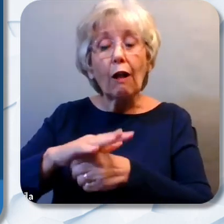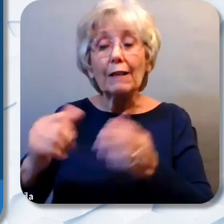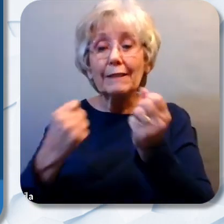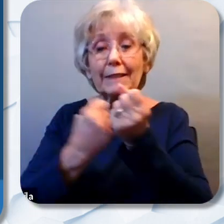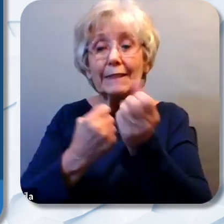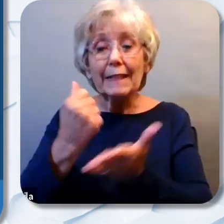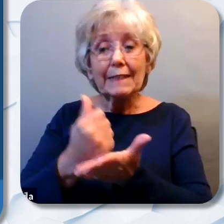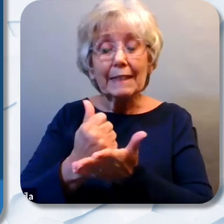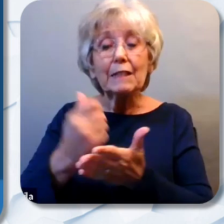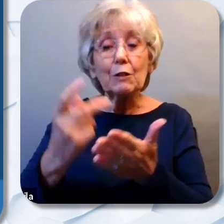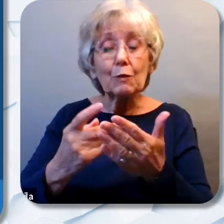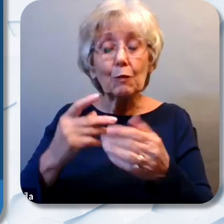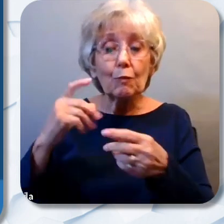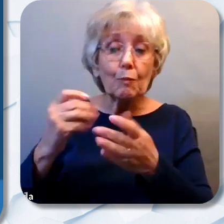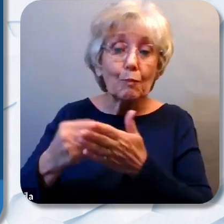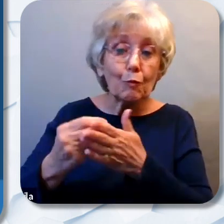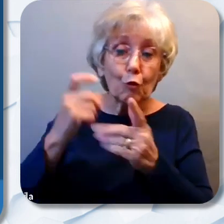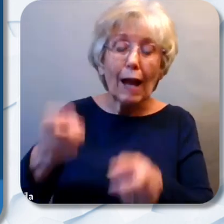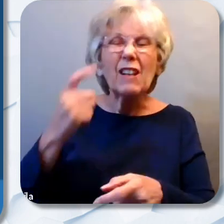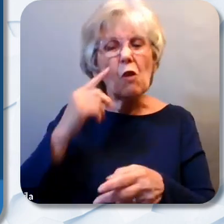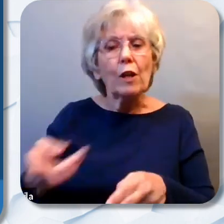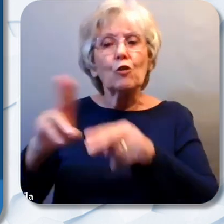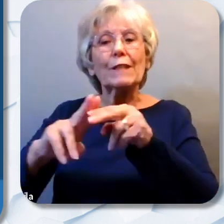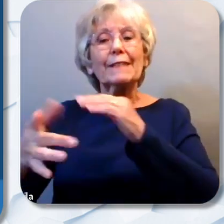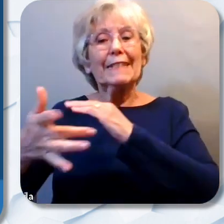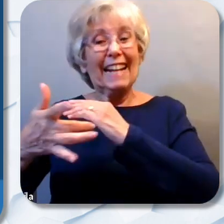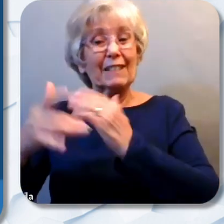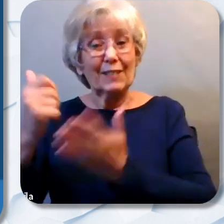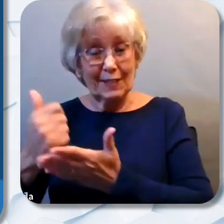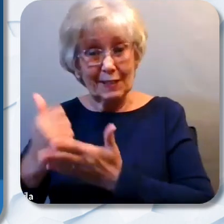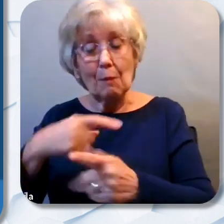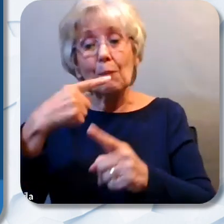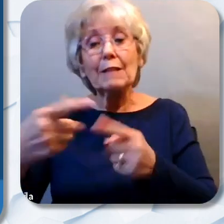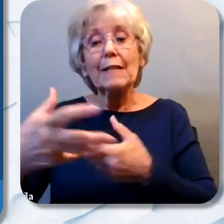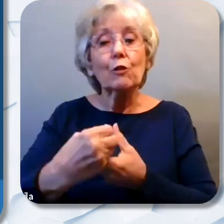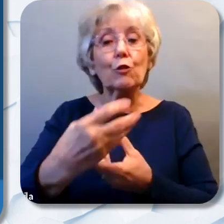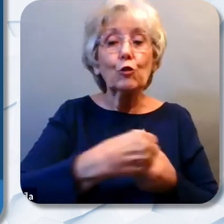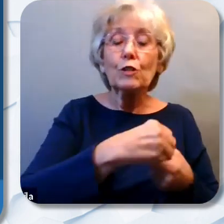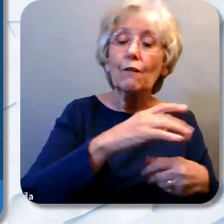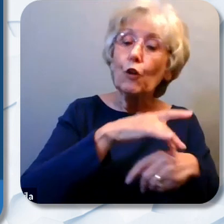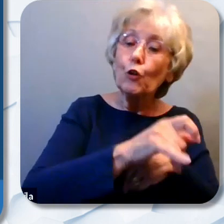technical assistance and we also continue to have the inclusive early education expansion